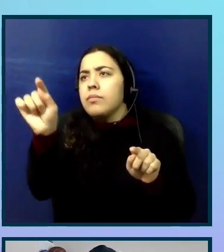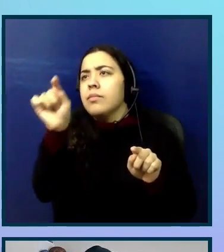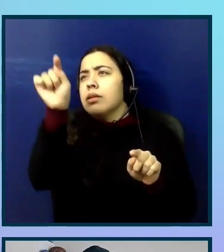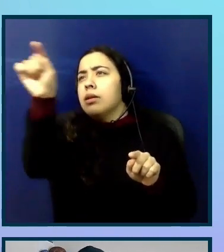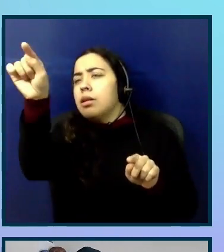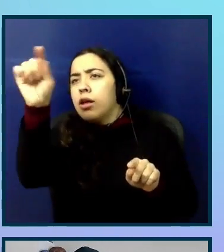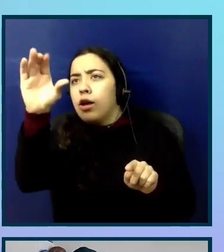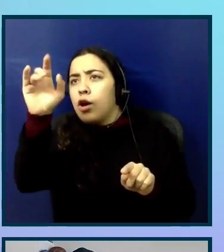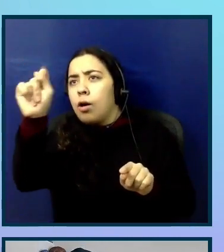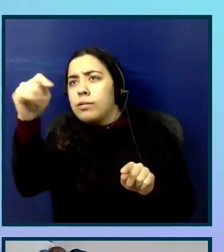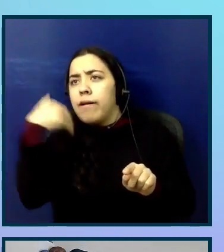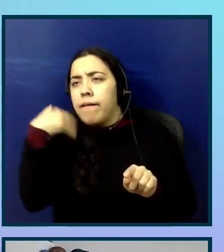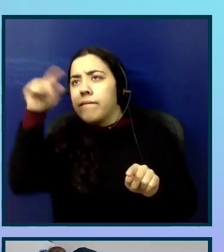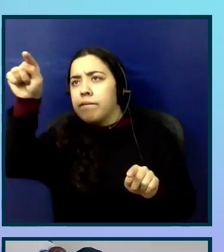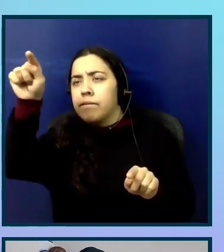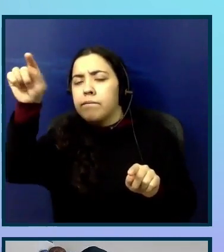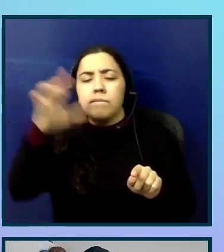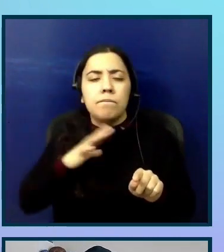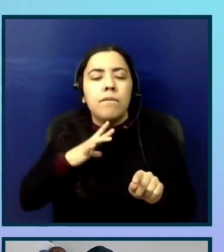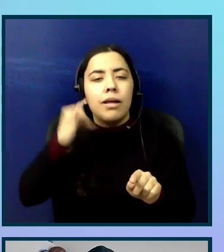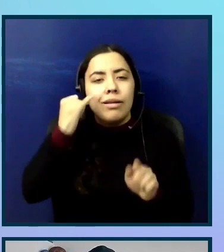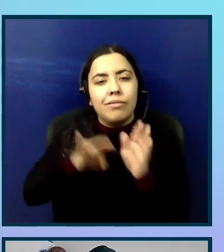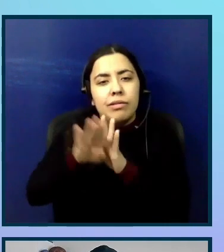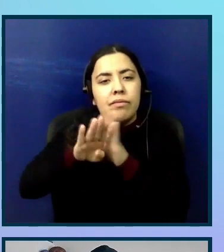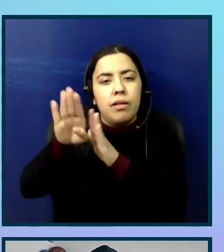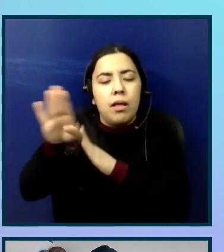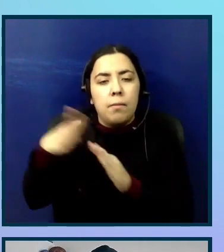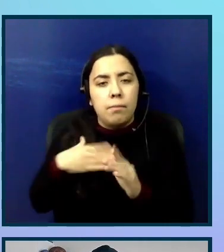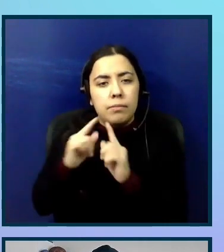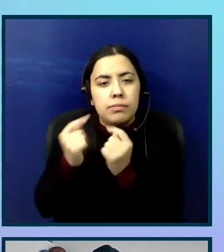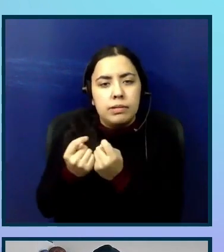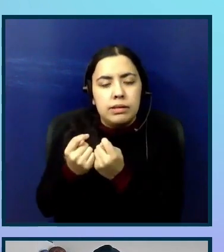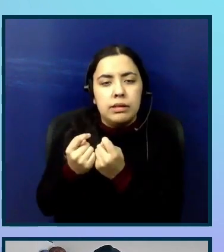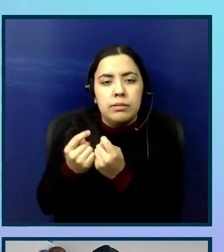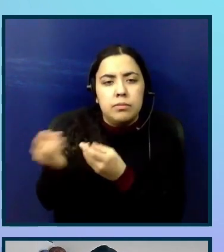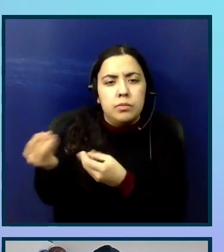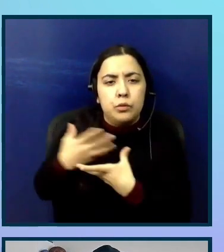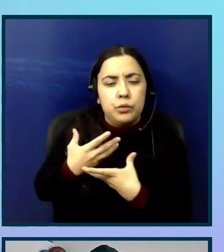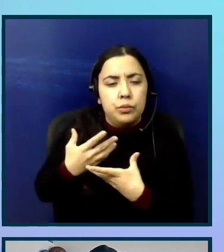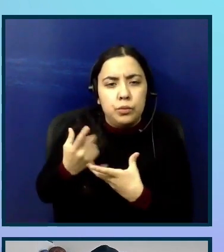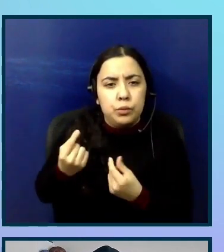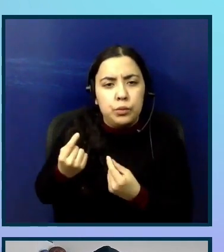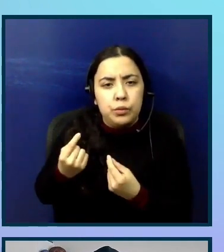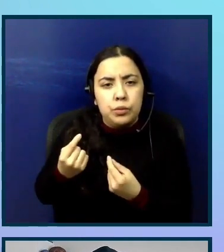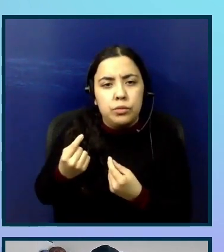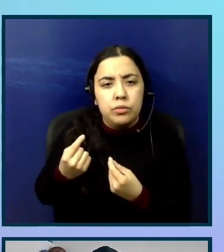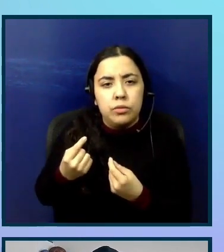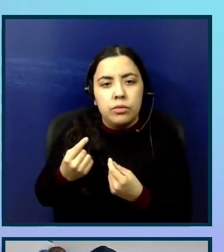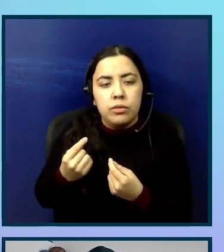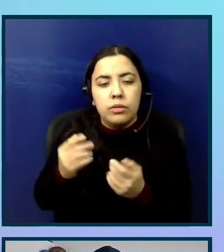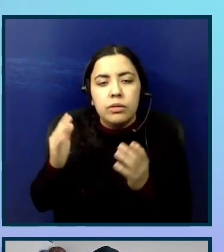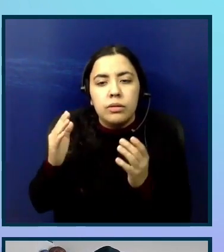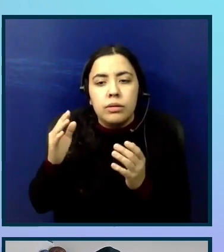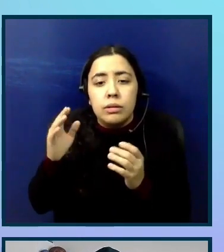but if I develop that, what I could have my developers do from a manual perspective is tab those buttons. Can I focus it?